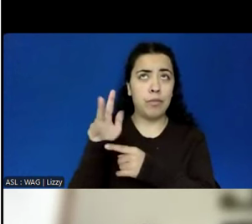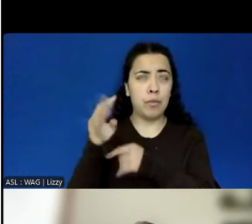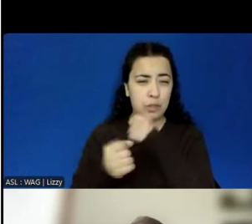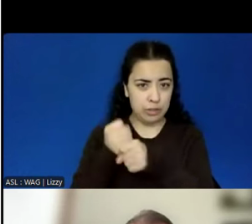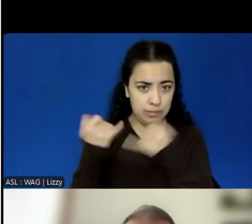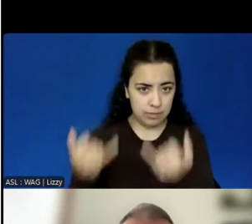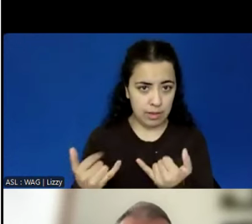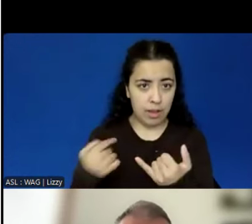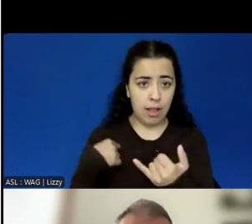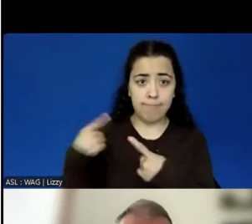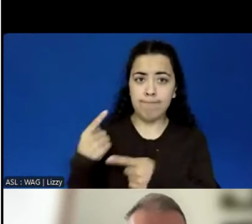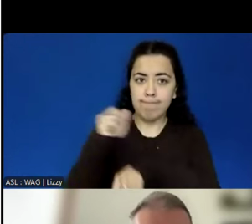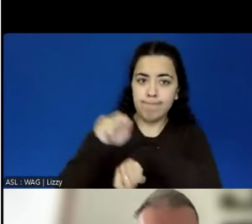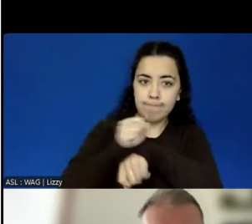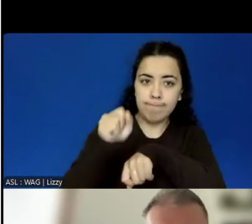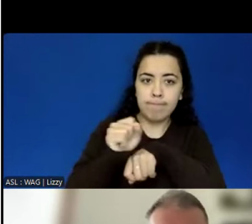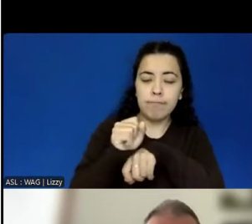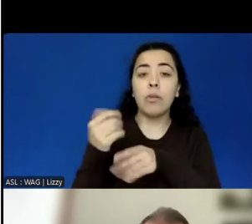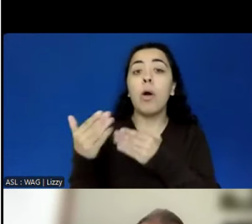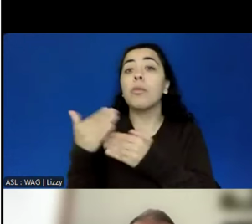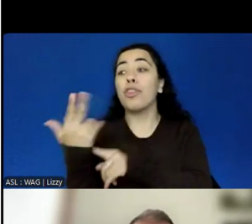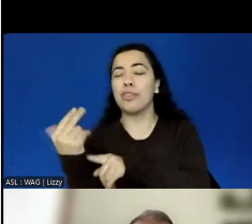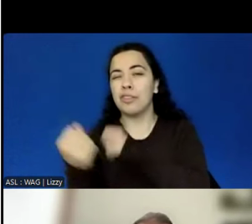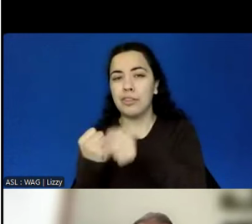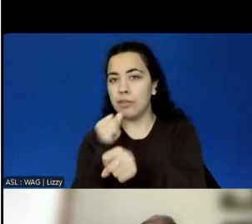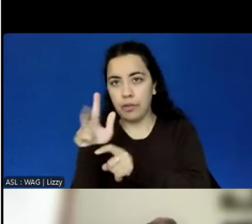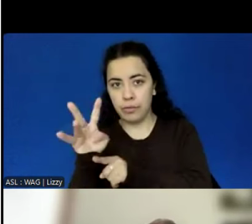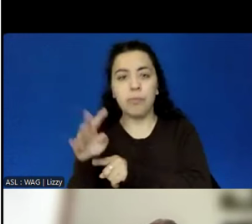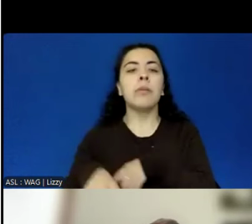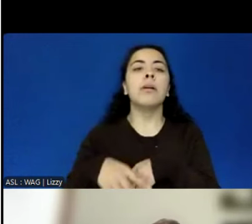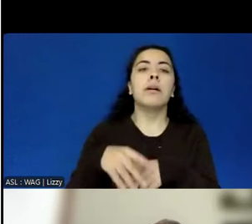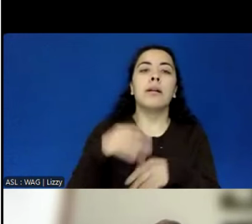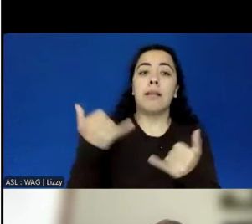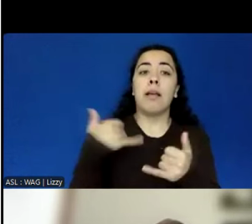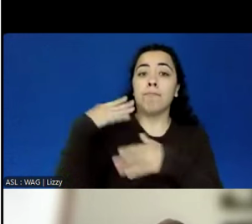with our clients to help them understand how to integrate accessibility into their processes and